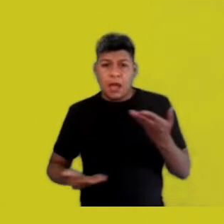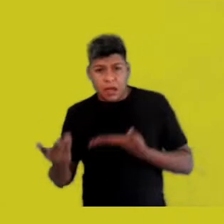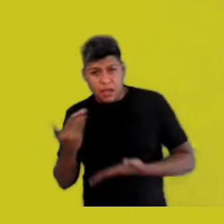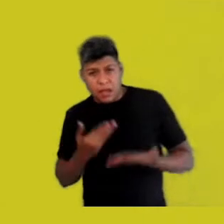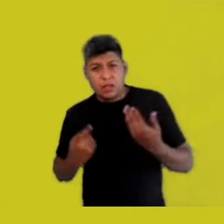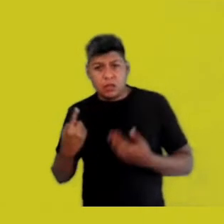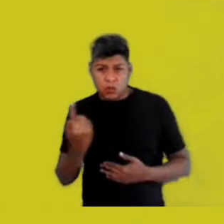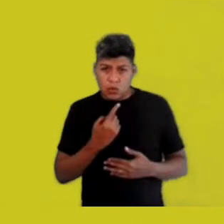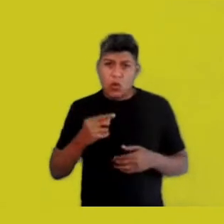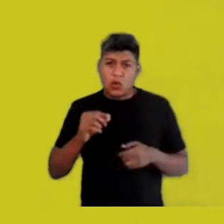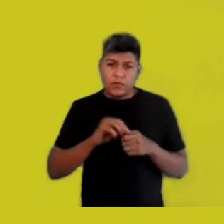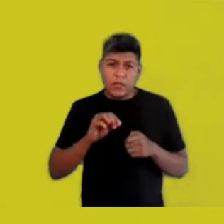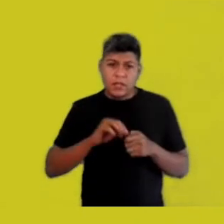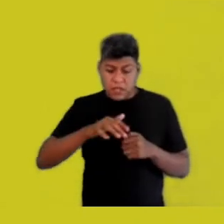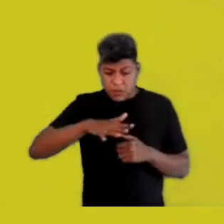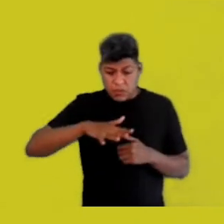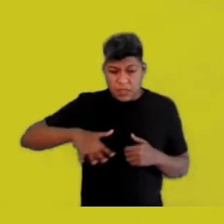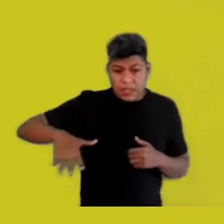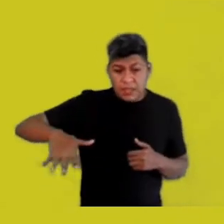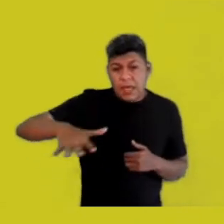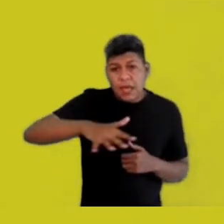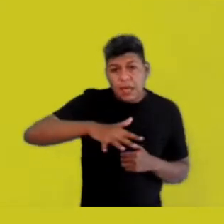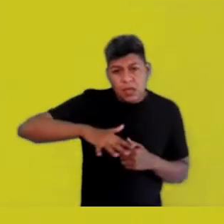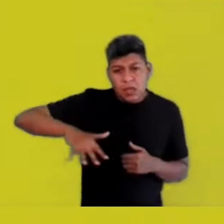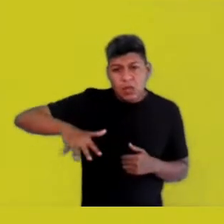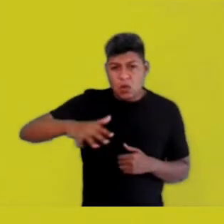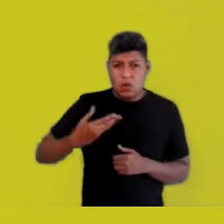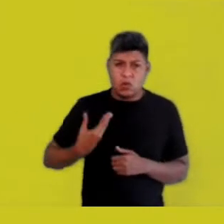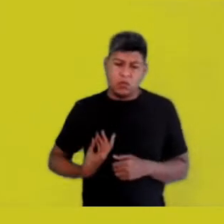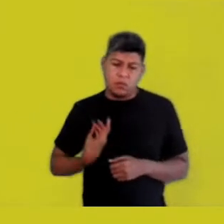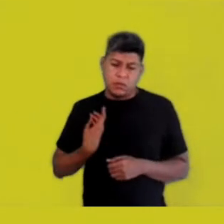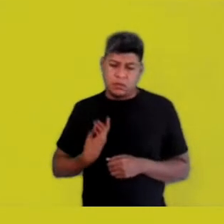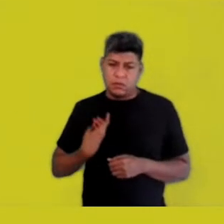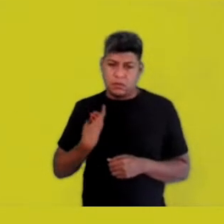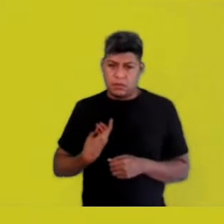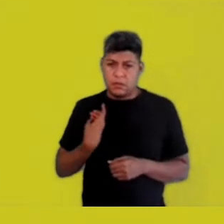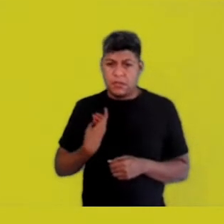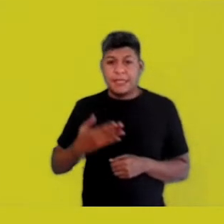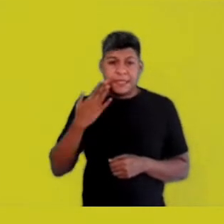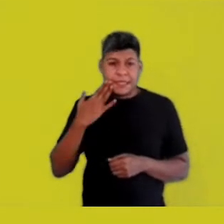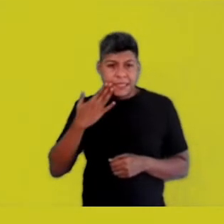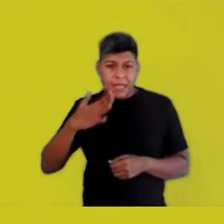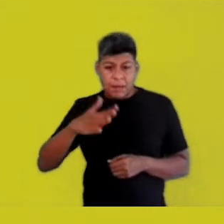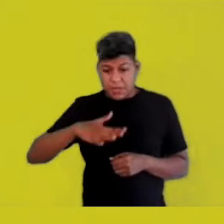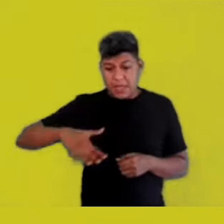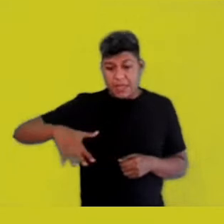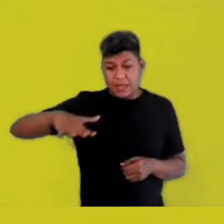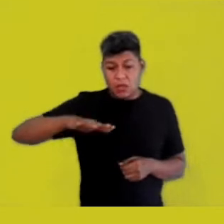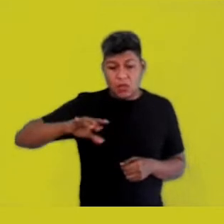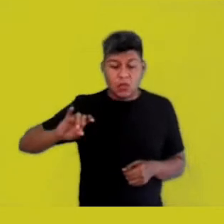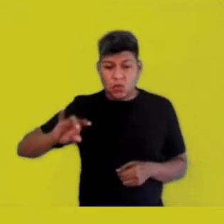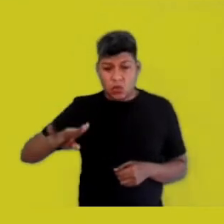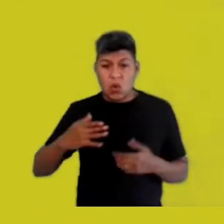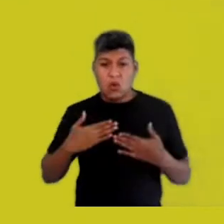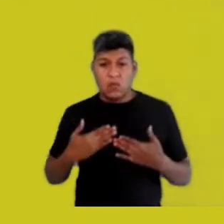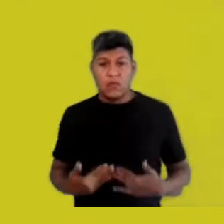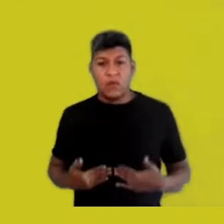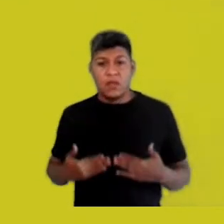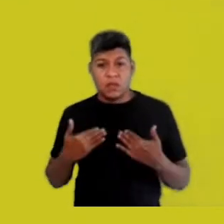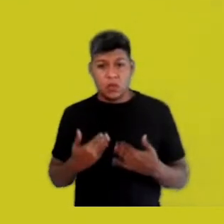and the territory we occupy, not only a physical, but also a symbolic territory.